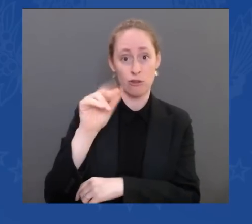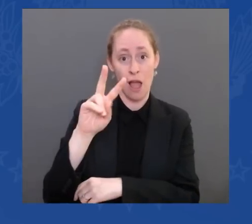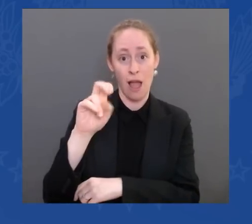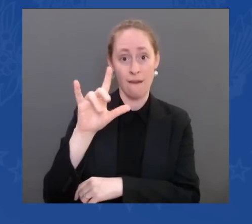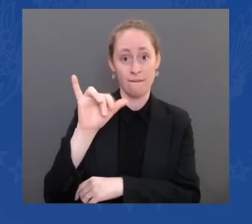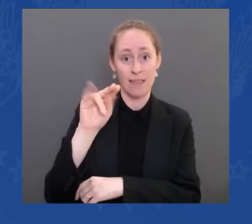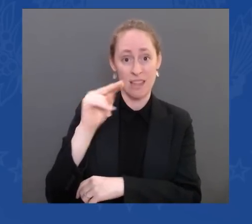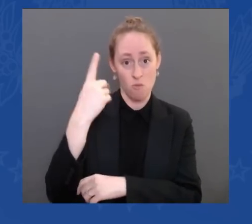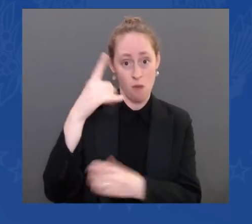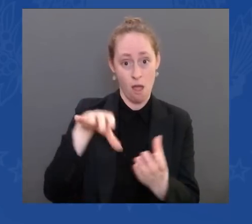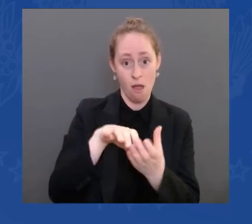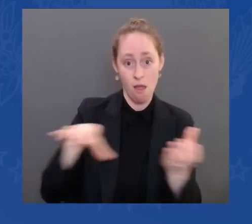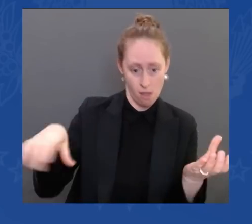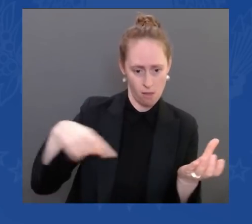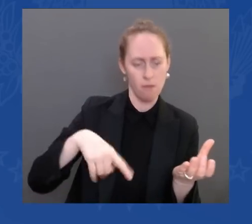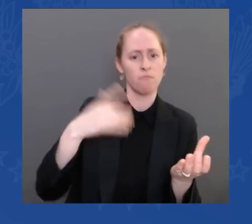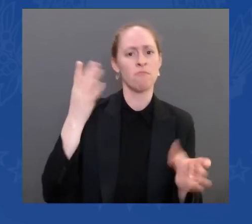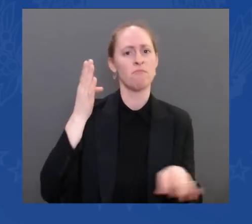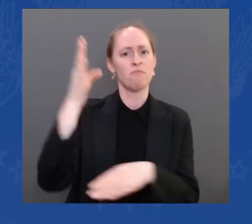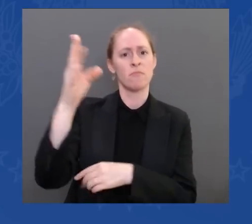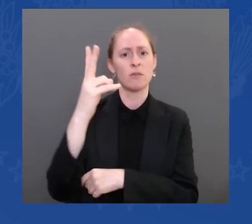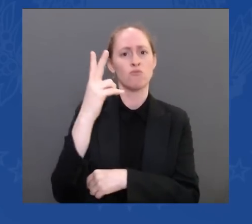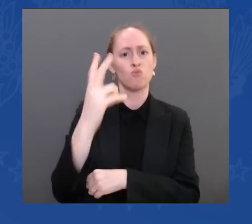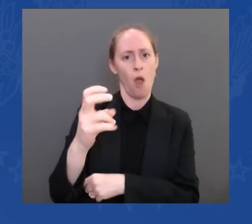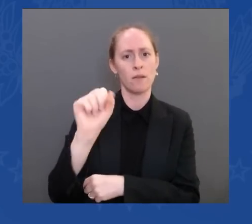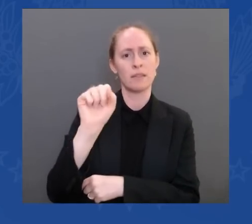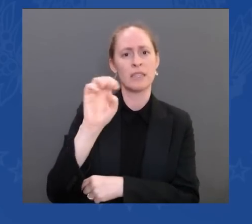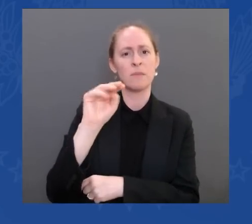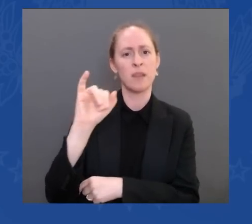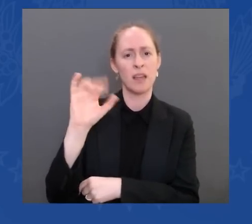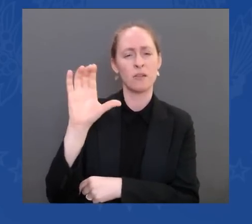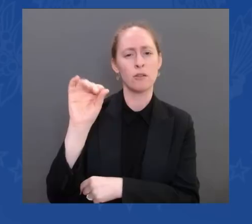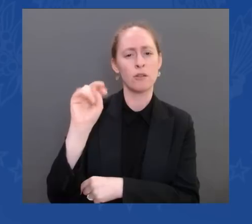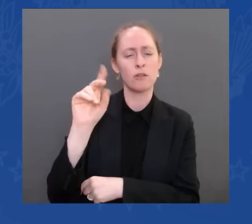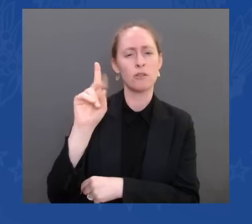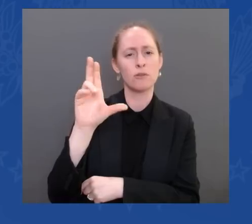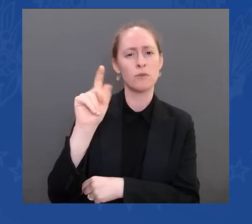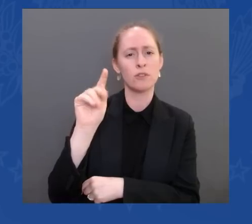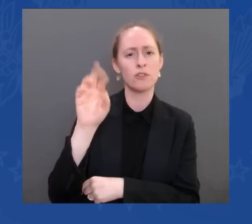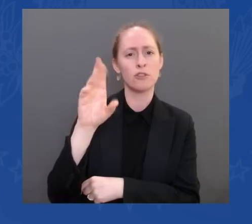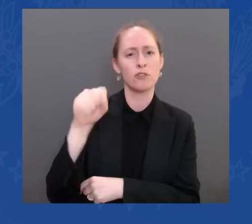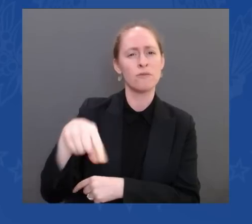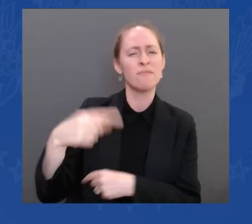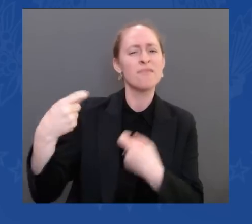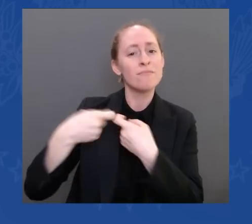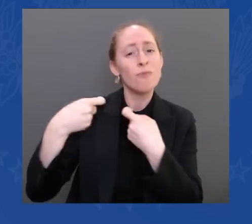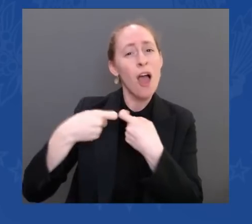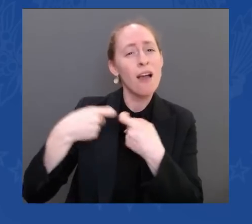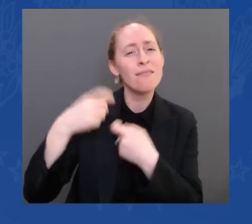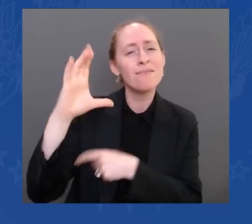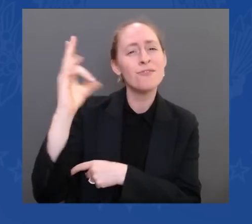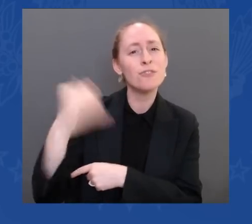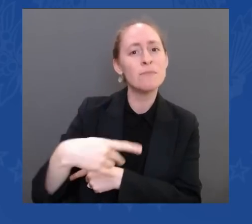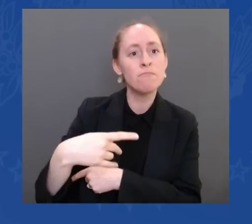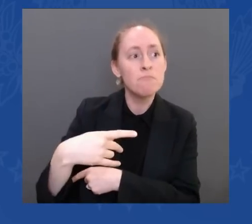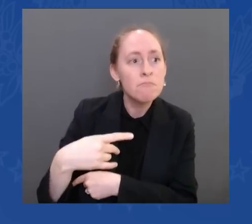We invented the sucker, going to the moon -- we, the United States. We're the one that modernized it. We've done more than anybody else.